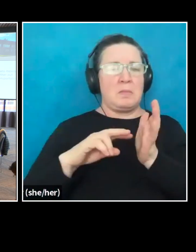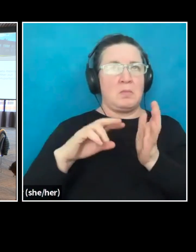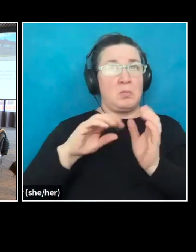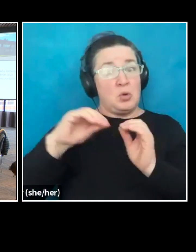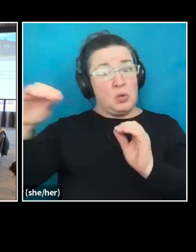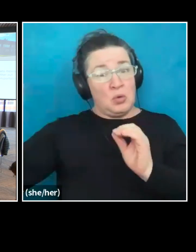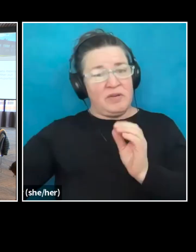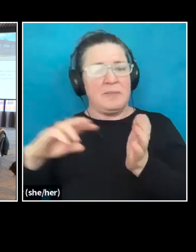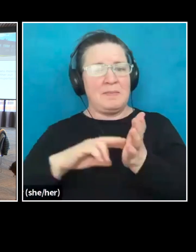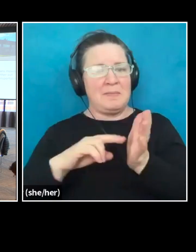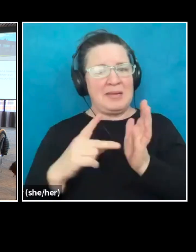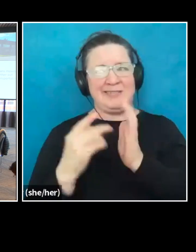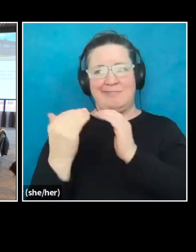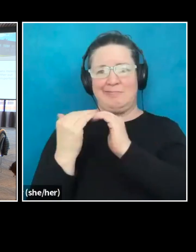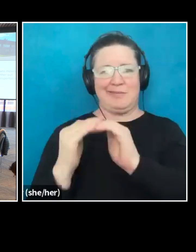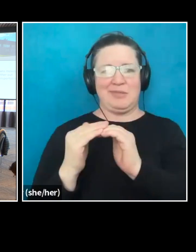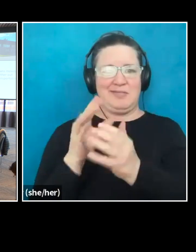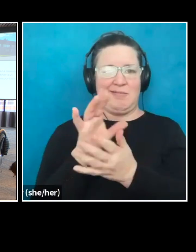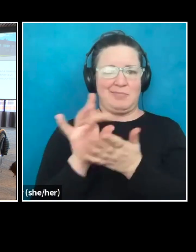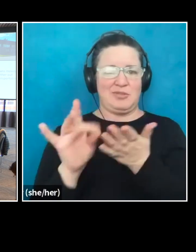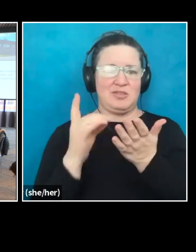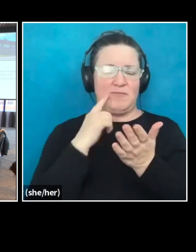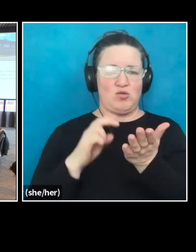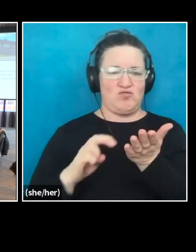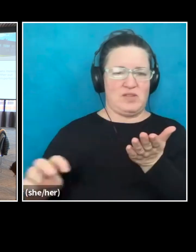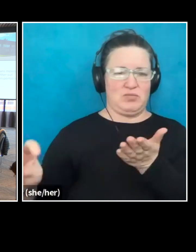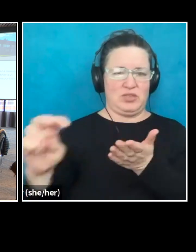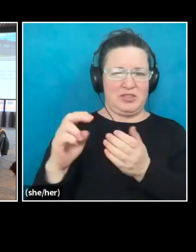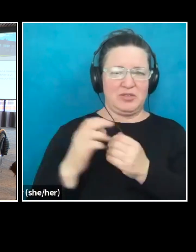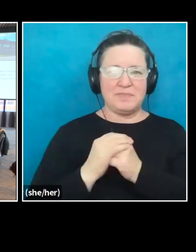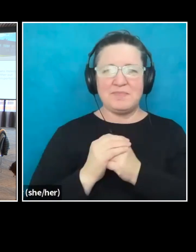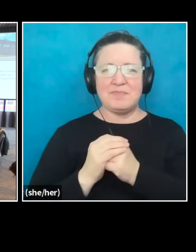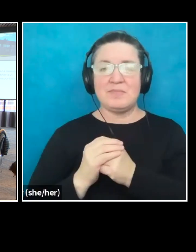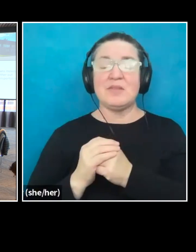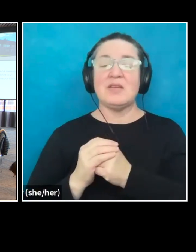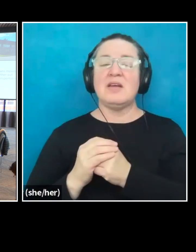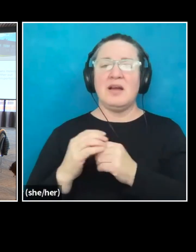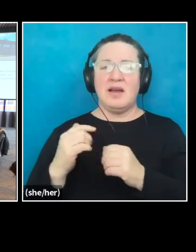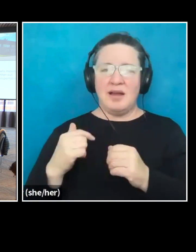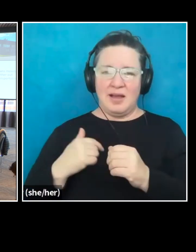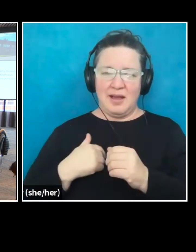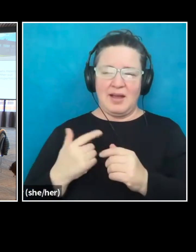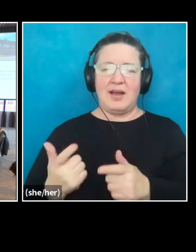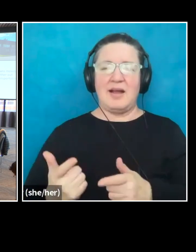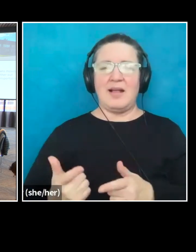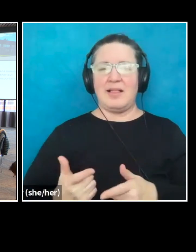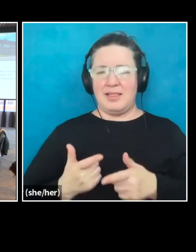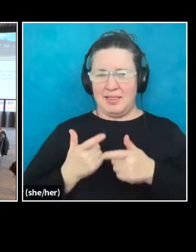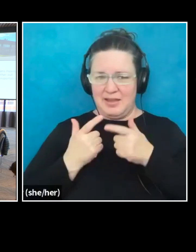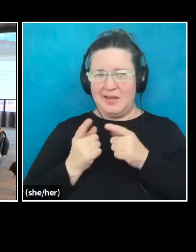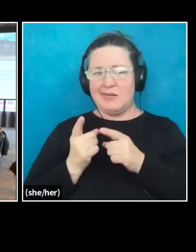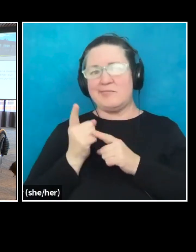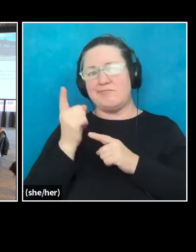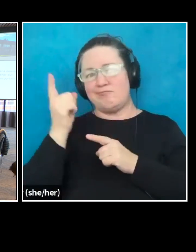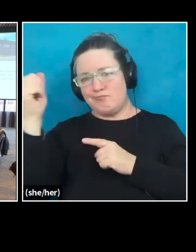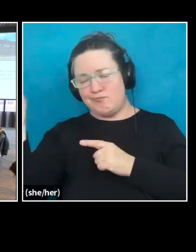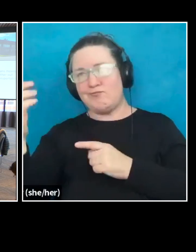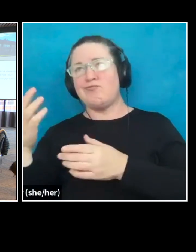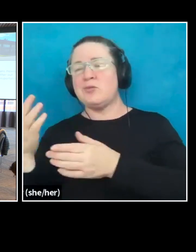suburban neighborhood, but the closest bus stop is about a mile and a half from my house. And